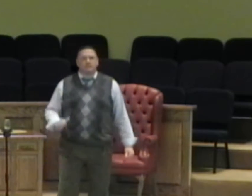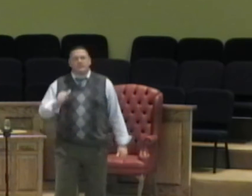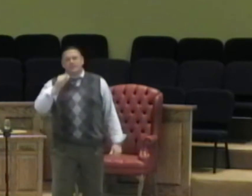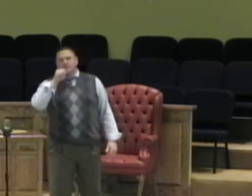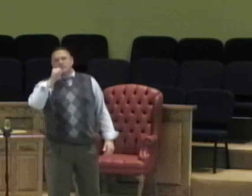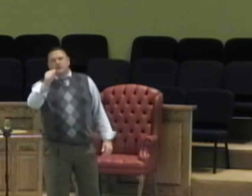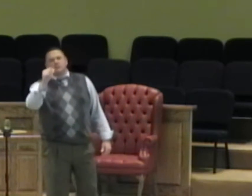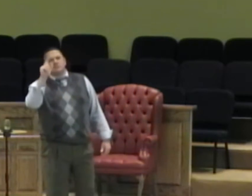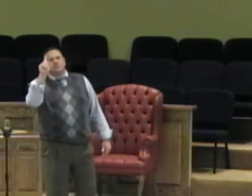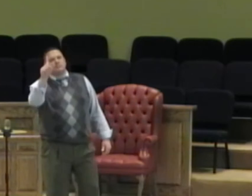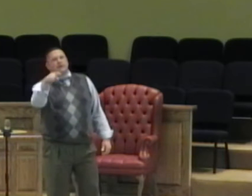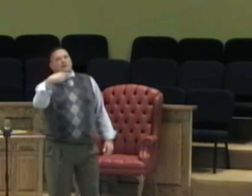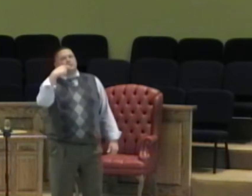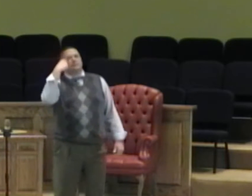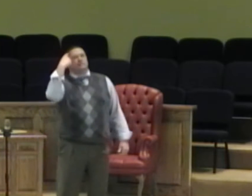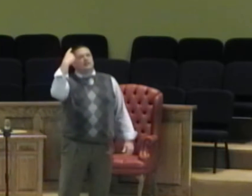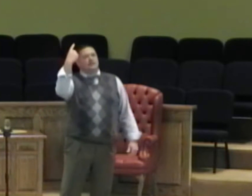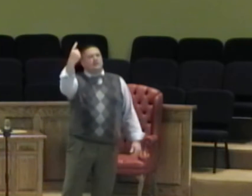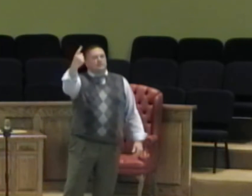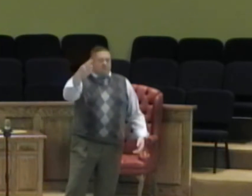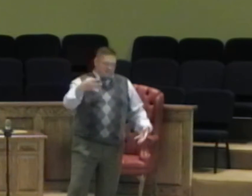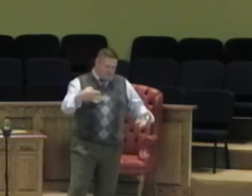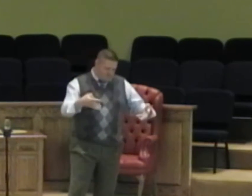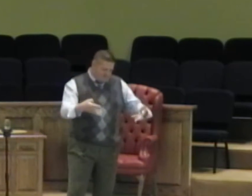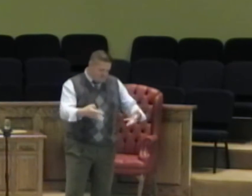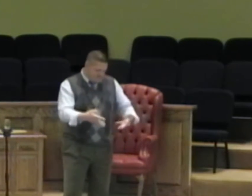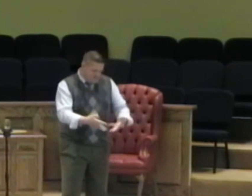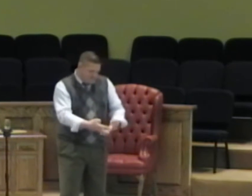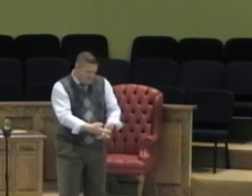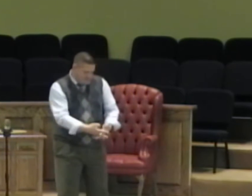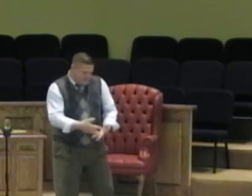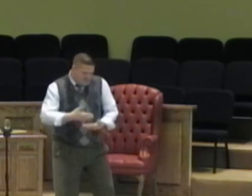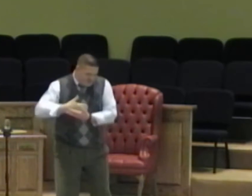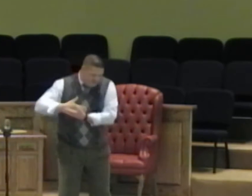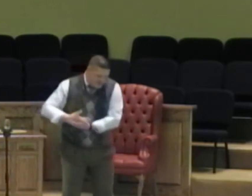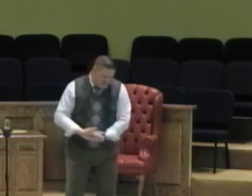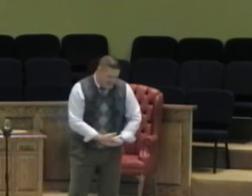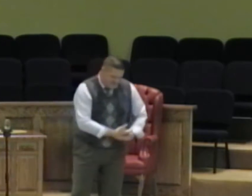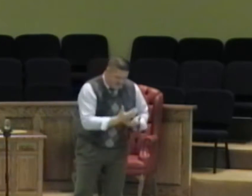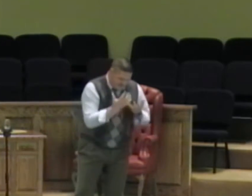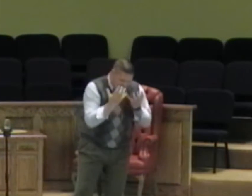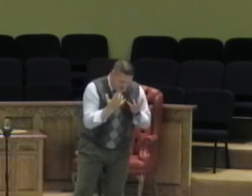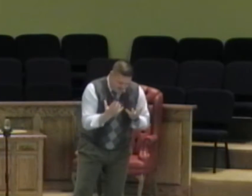It's not just about the manger Where the baby lay